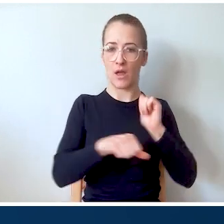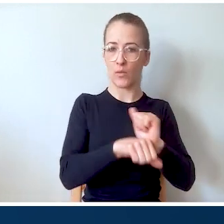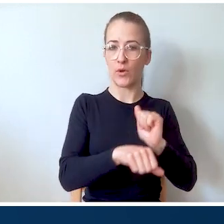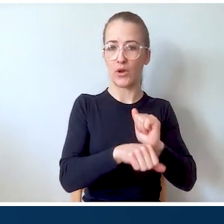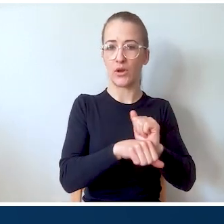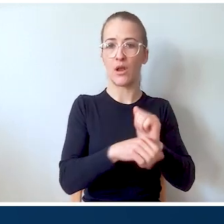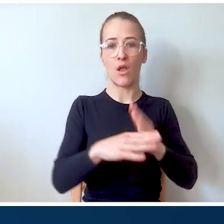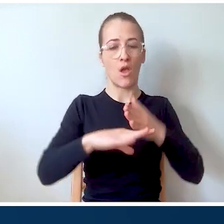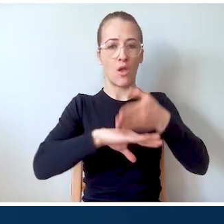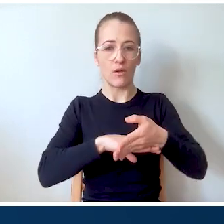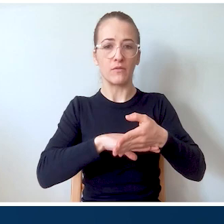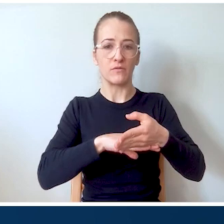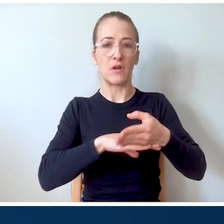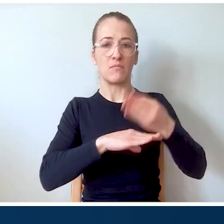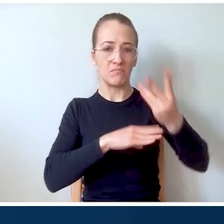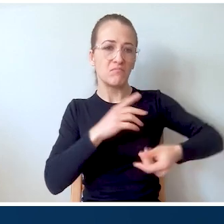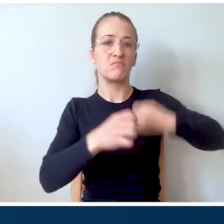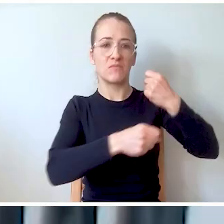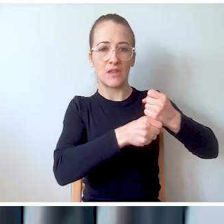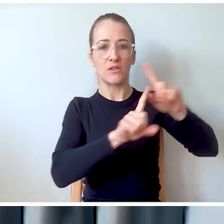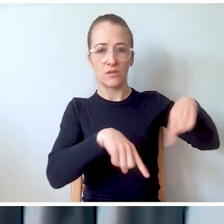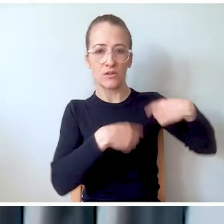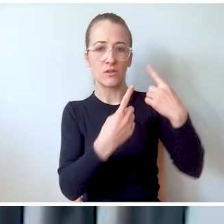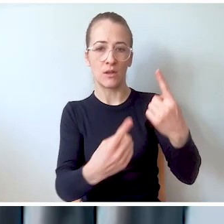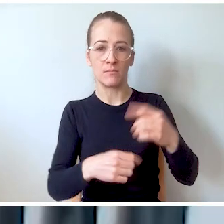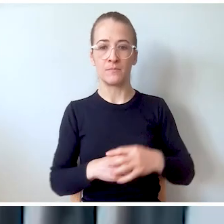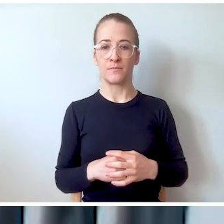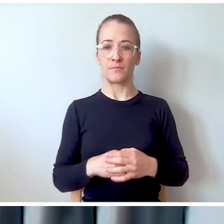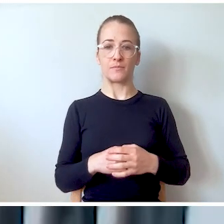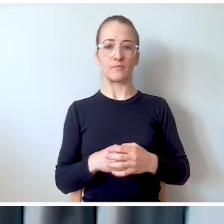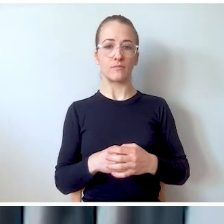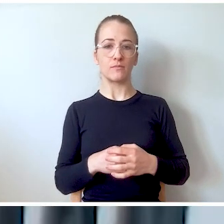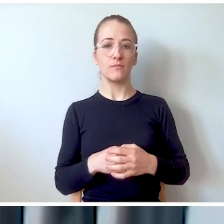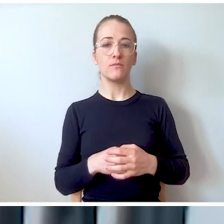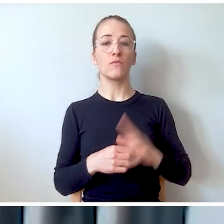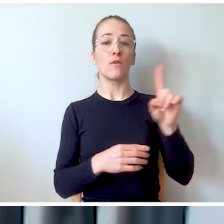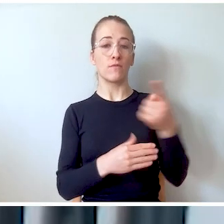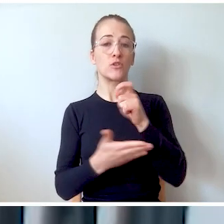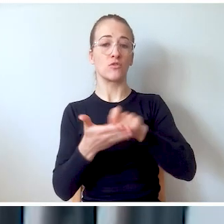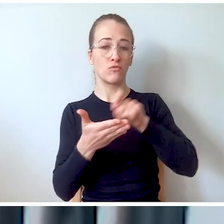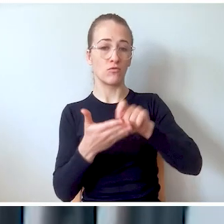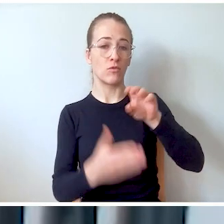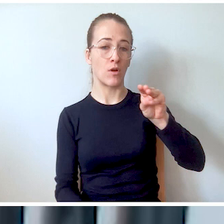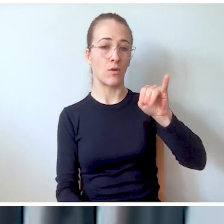over these past decades. So yes, when I first wrote, "Miracles Happen,"